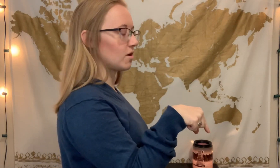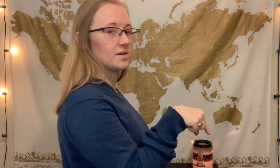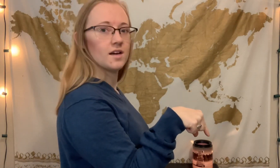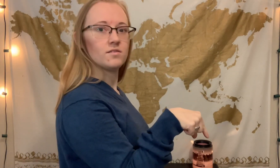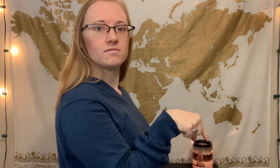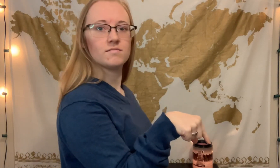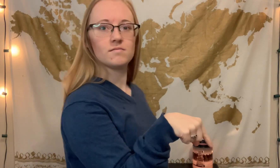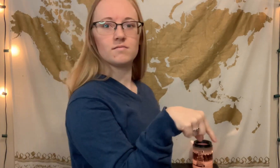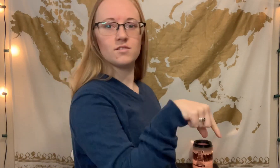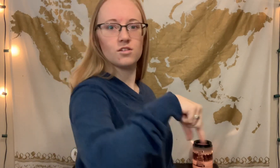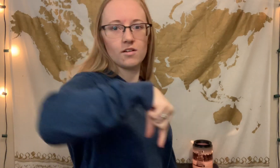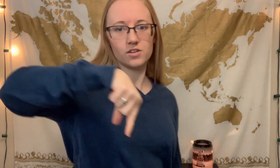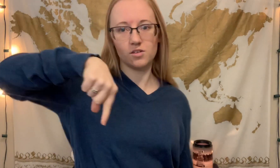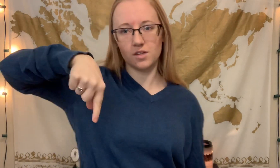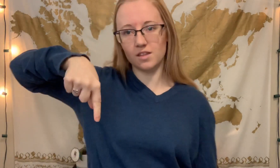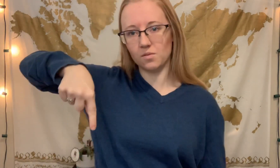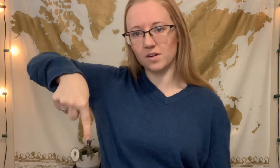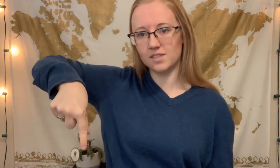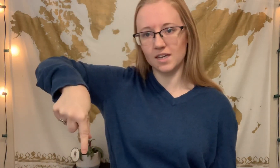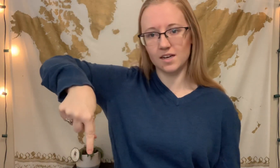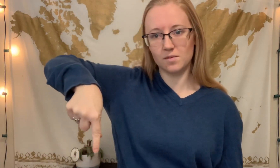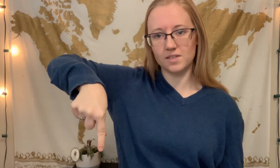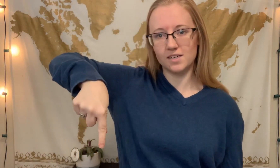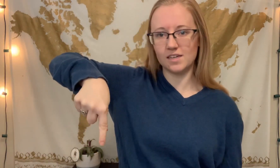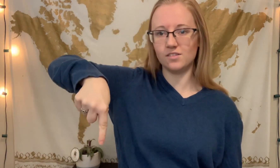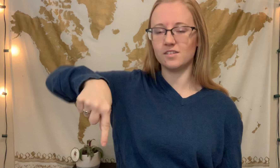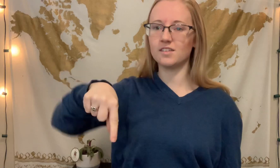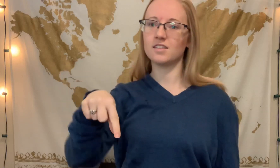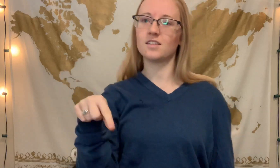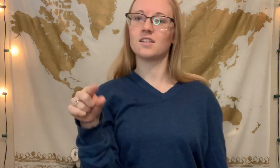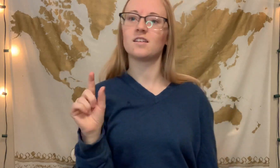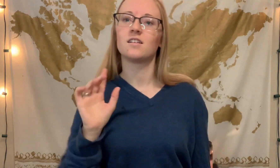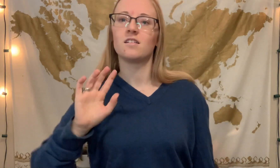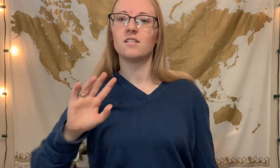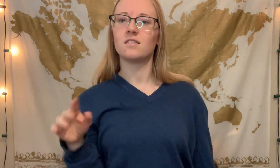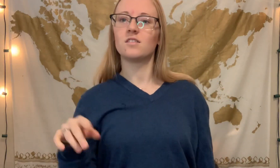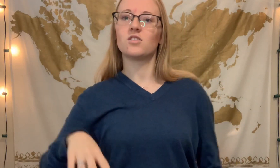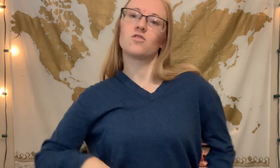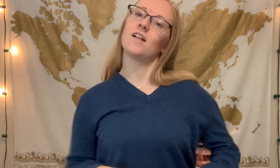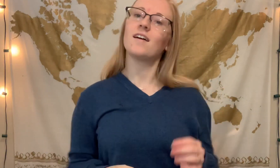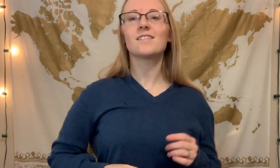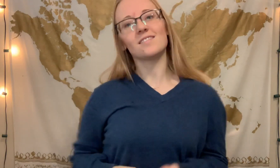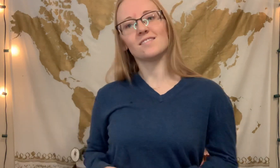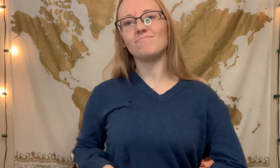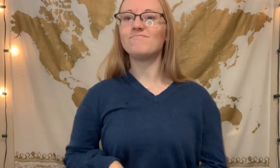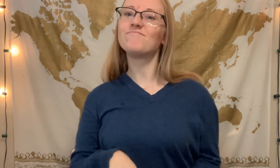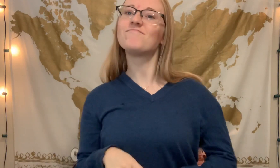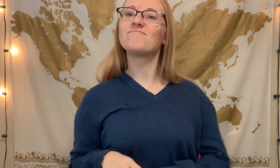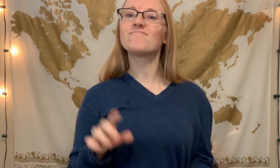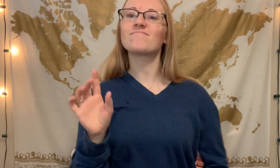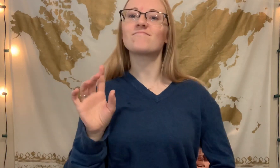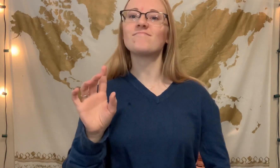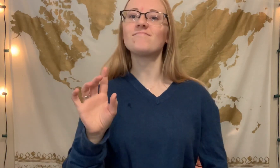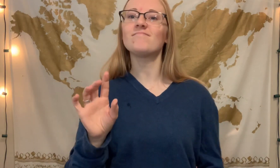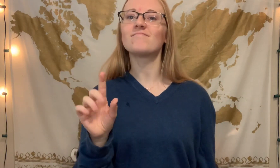drop it down you don't have to do anything weird to get it upside down just relax